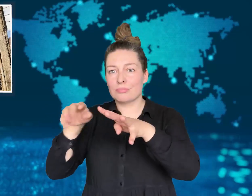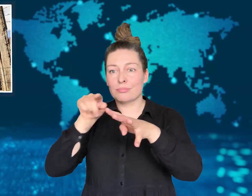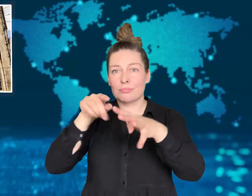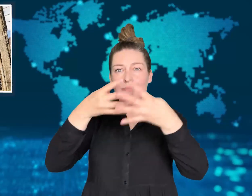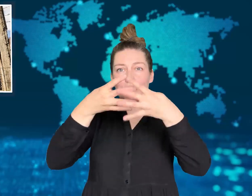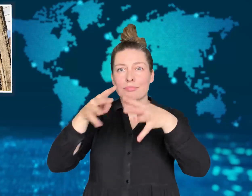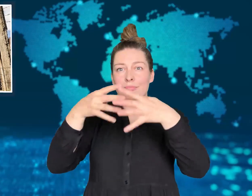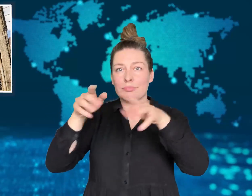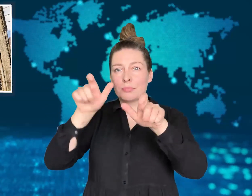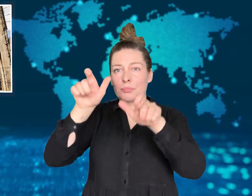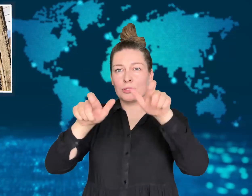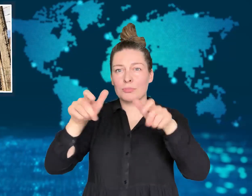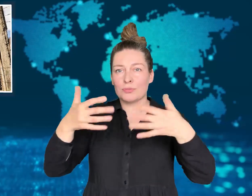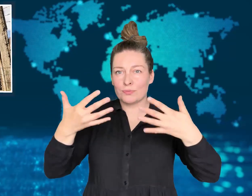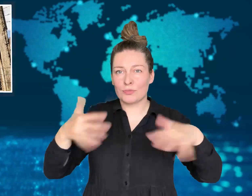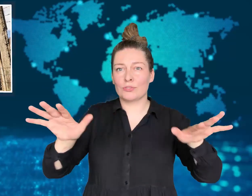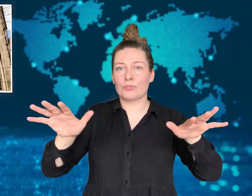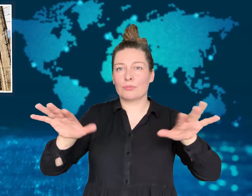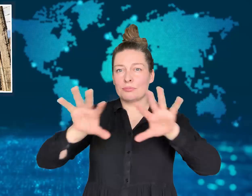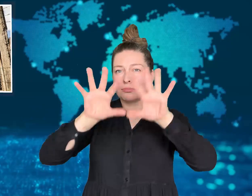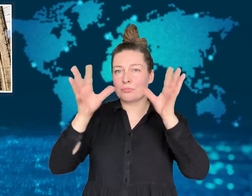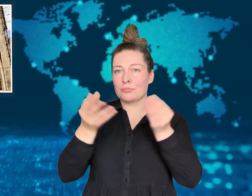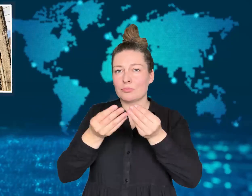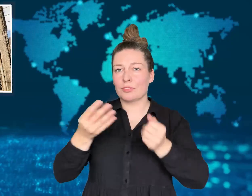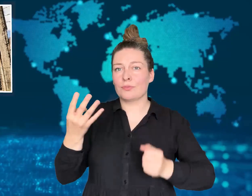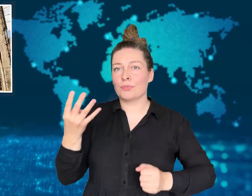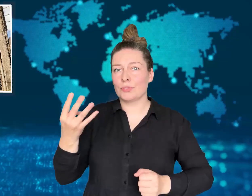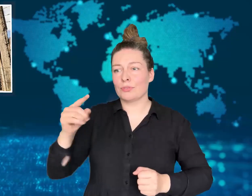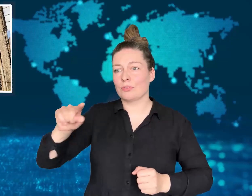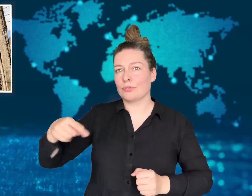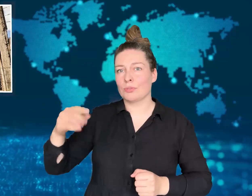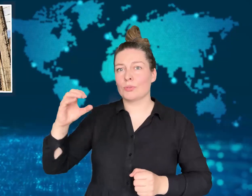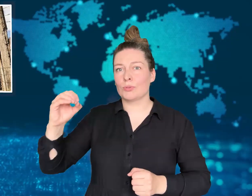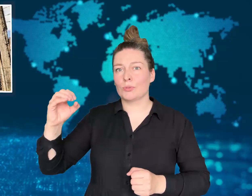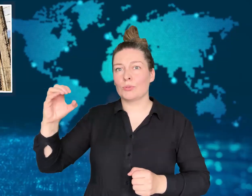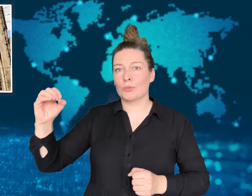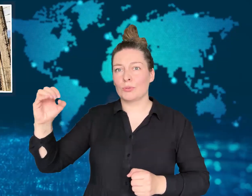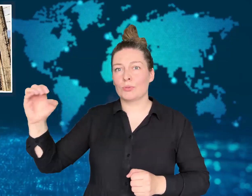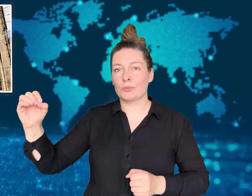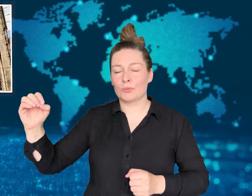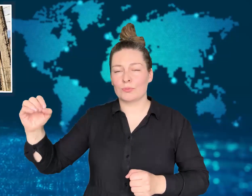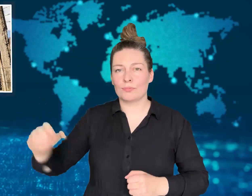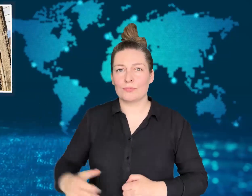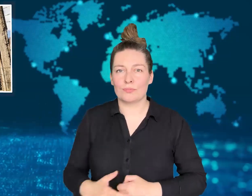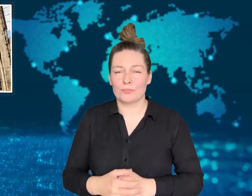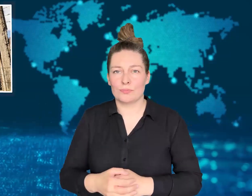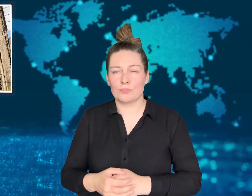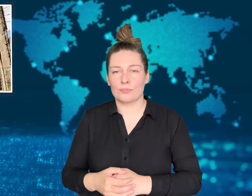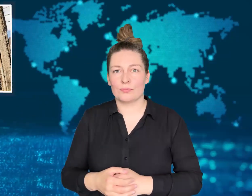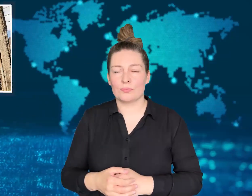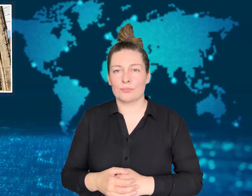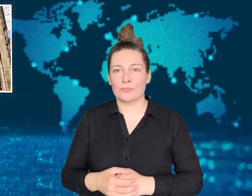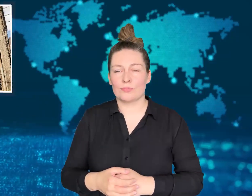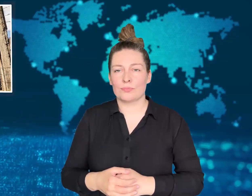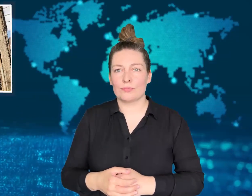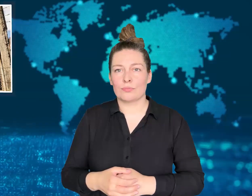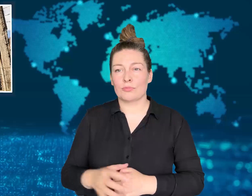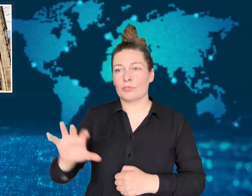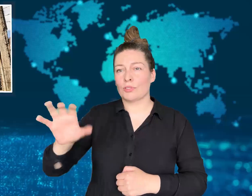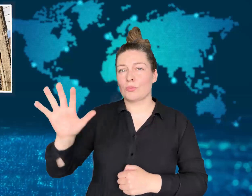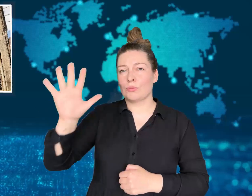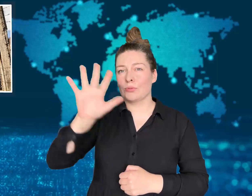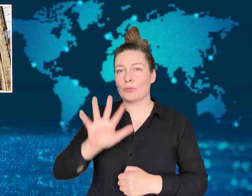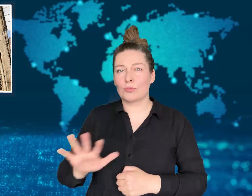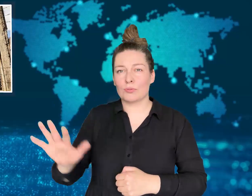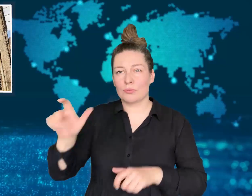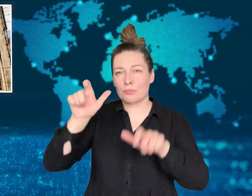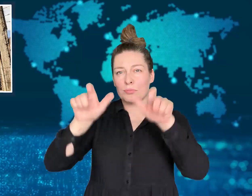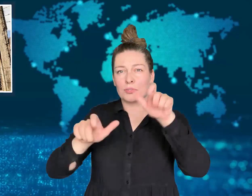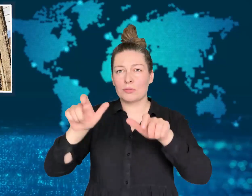the country's overflowing jails.